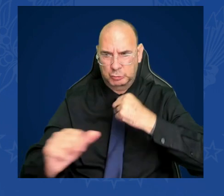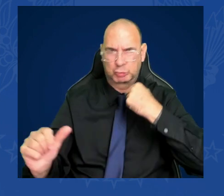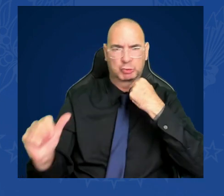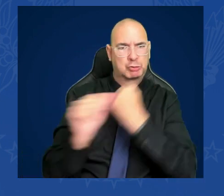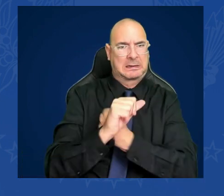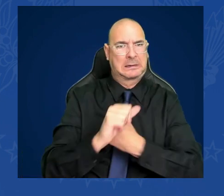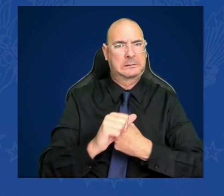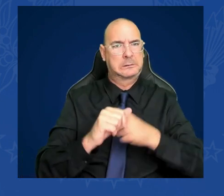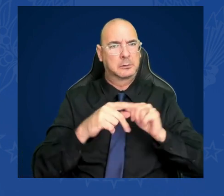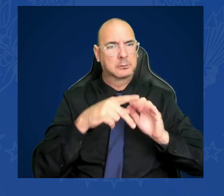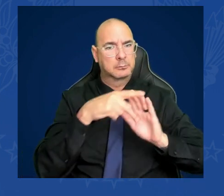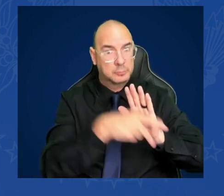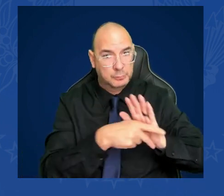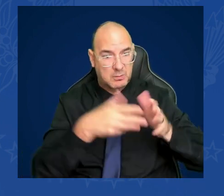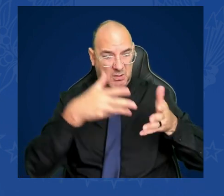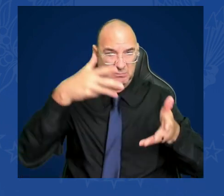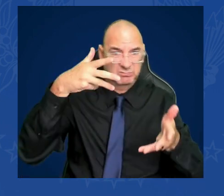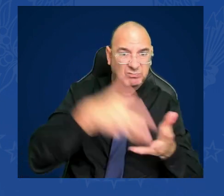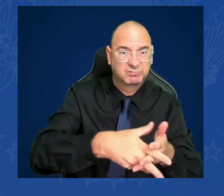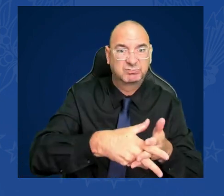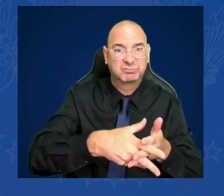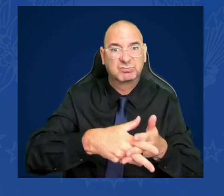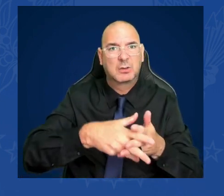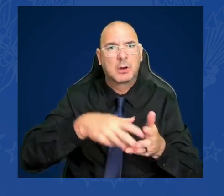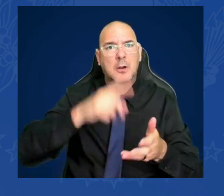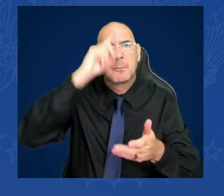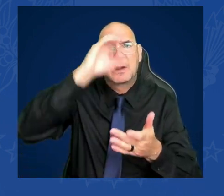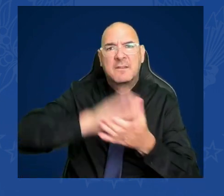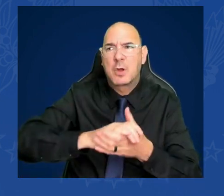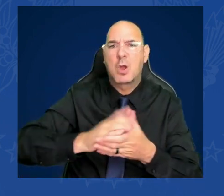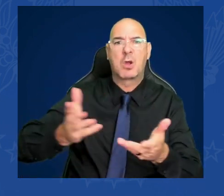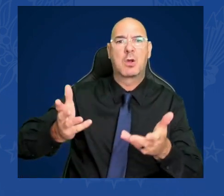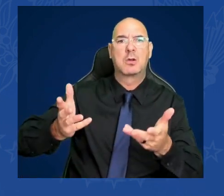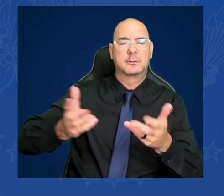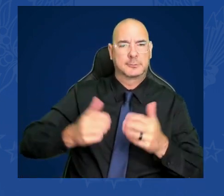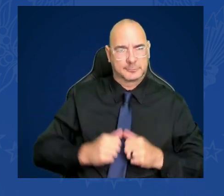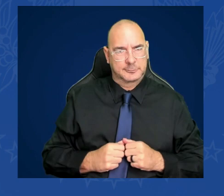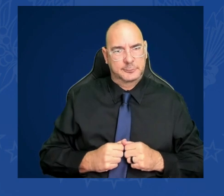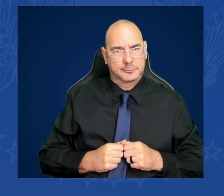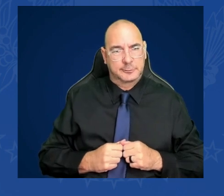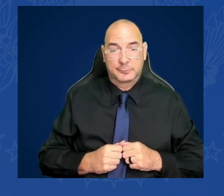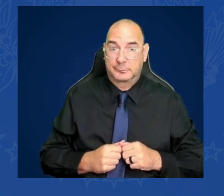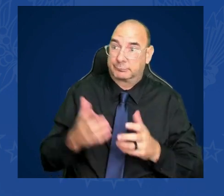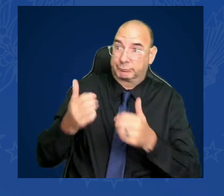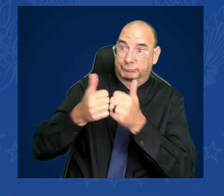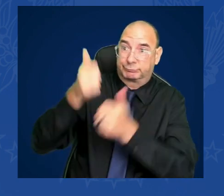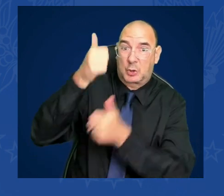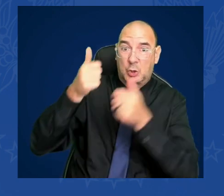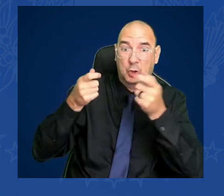in the belief that sovereignty and territorial integrity of all nations must be respected,